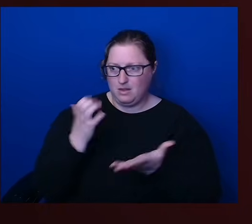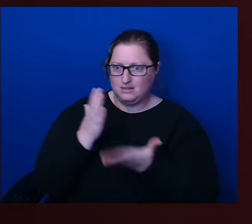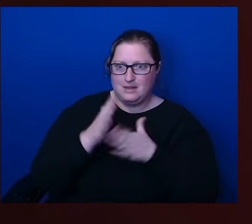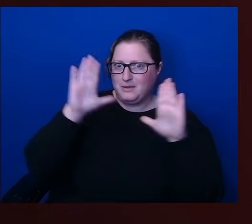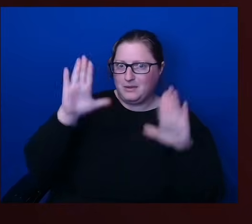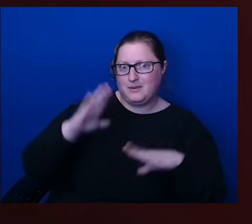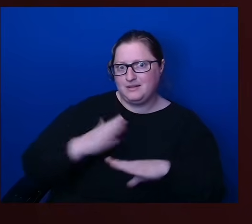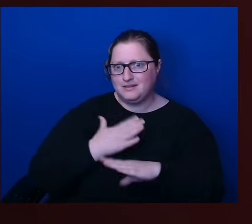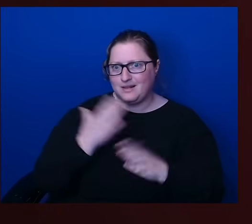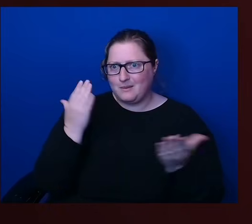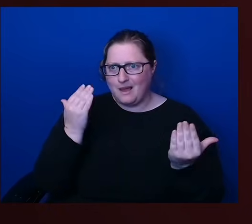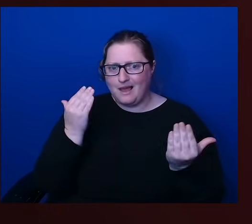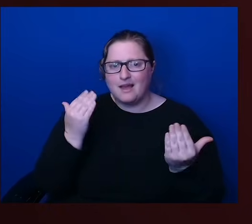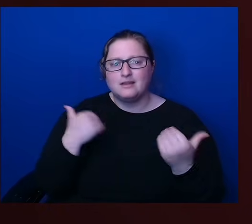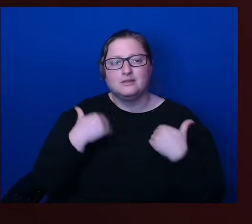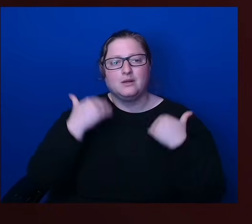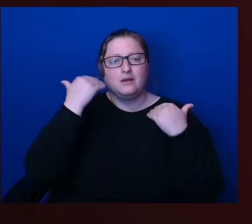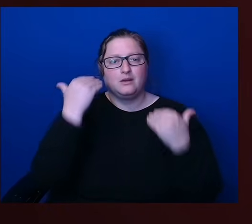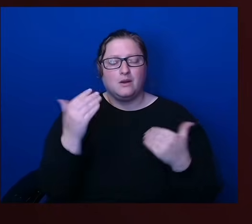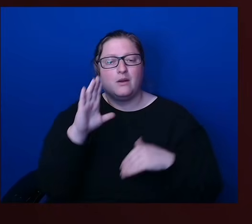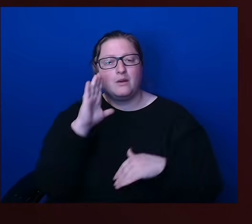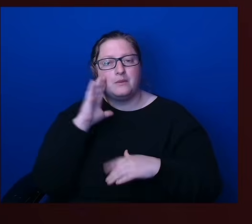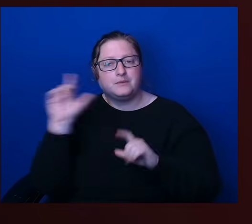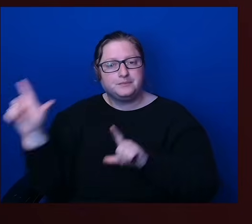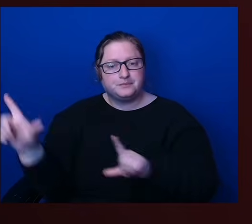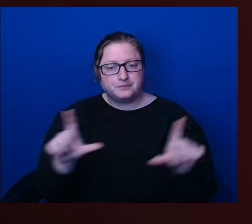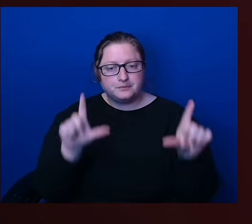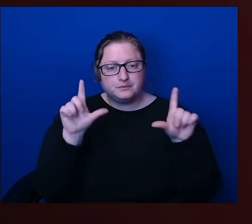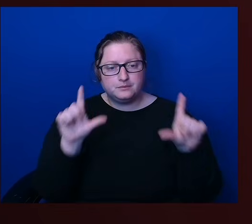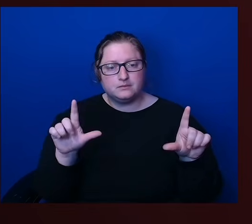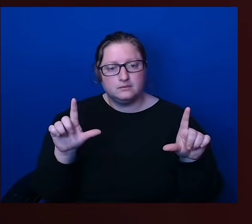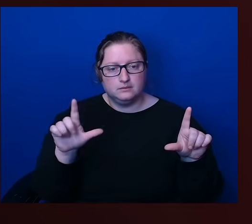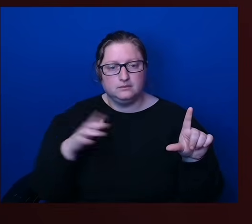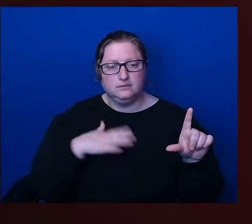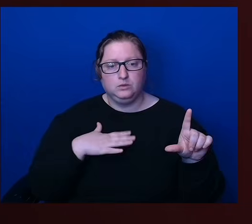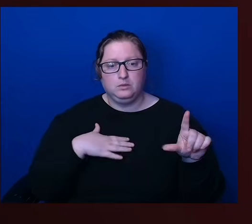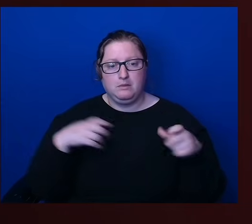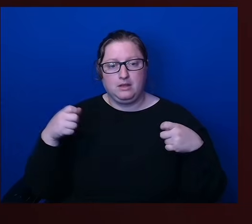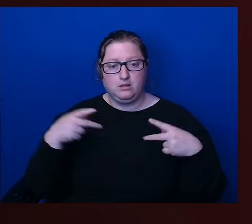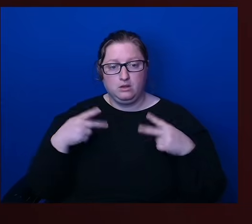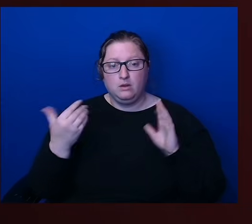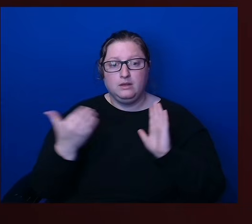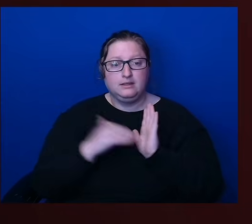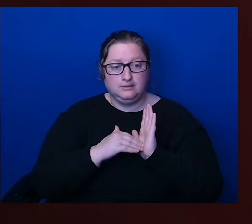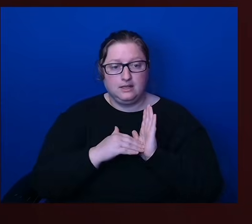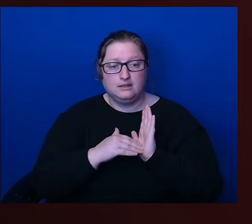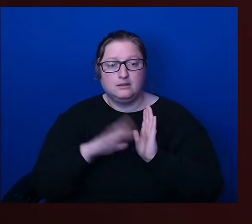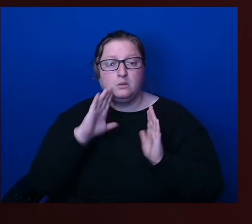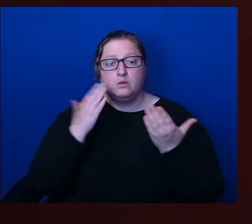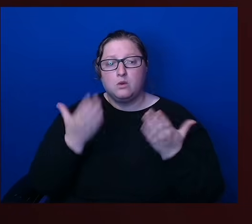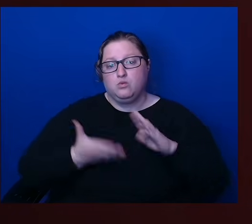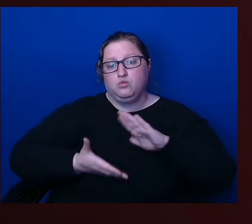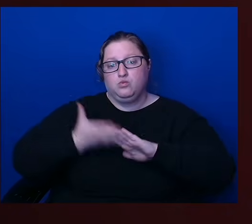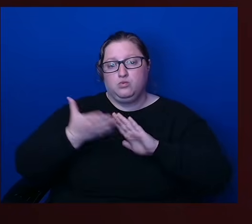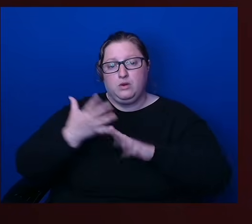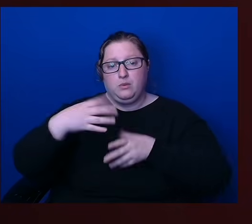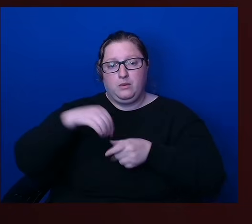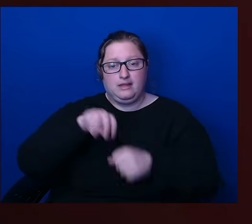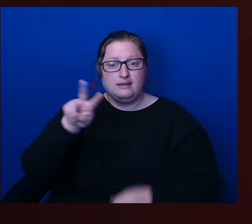So, let me go over here too. Now, going over to my code, again, I'm going to run my code from within VS. We just released